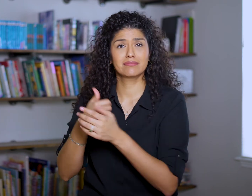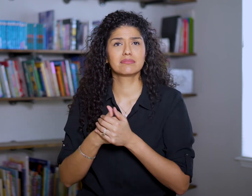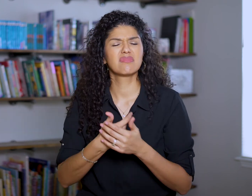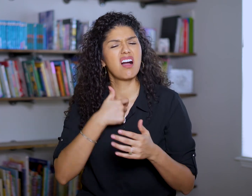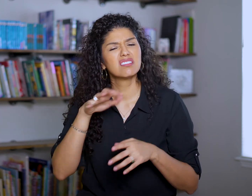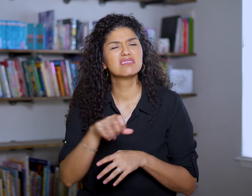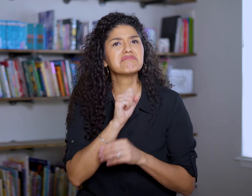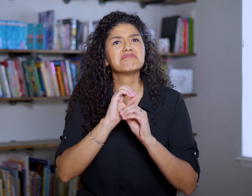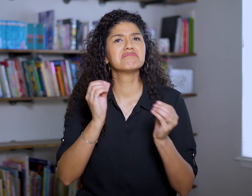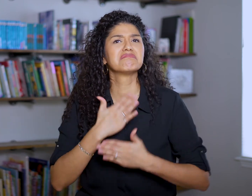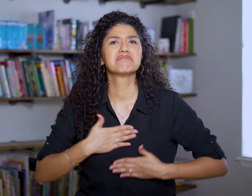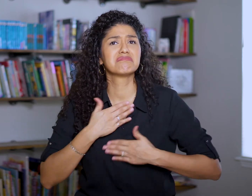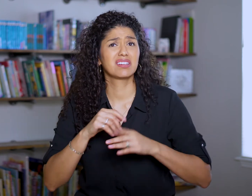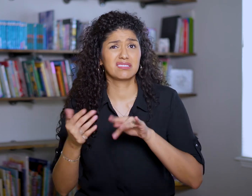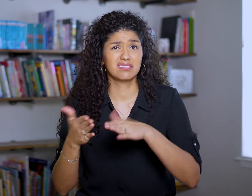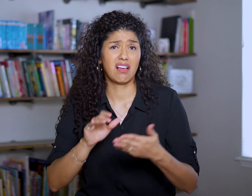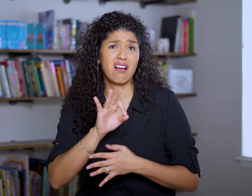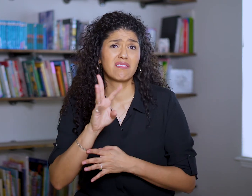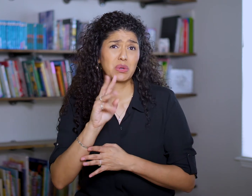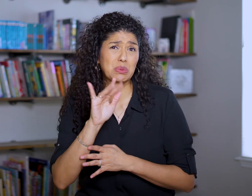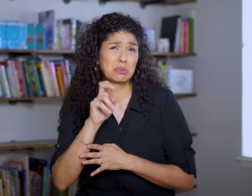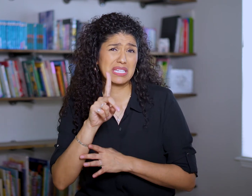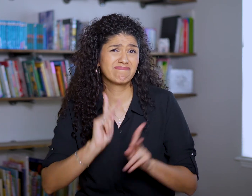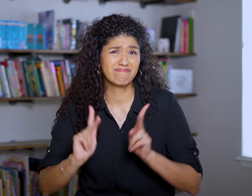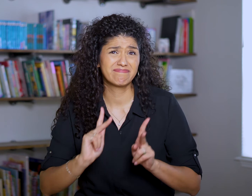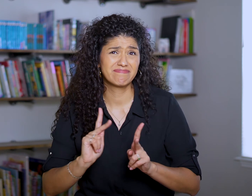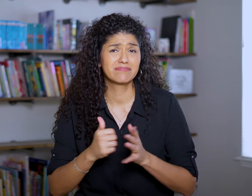“I take no pleasure in the death of wicked people.